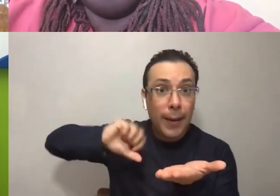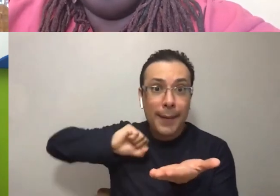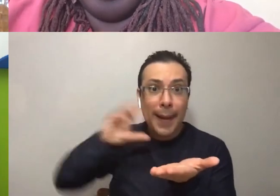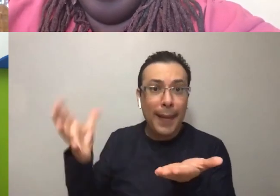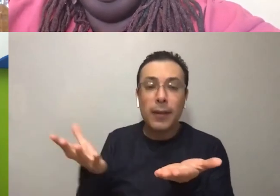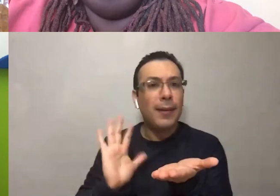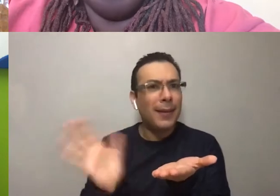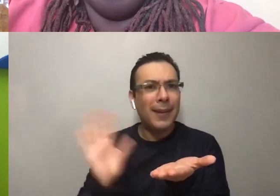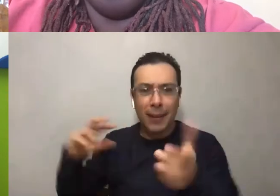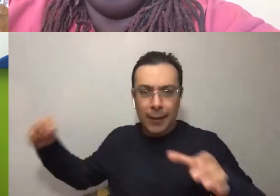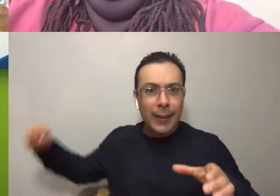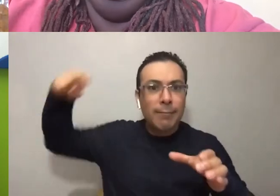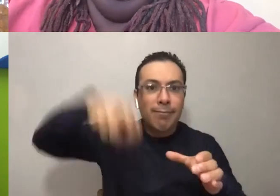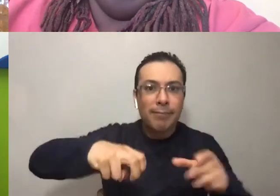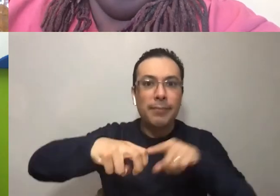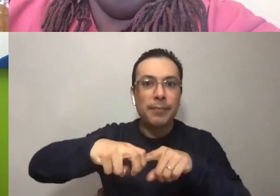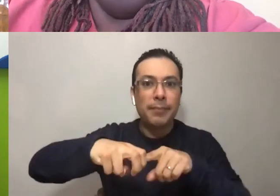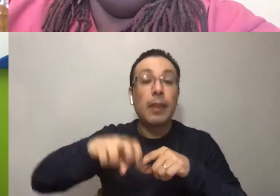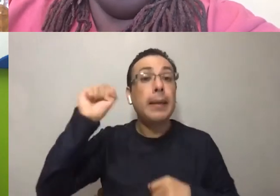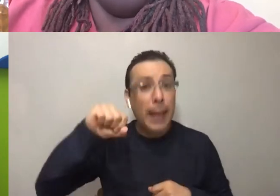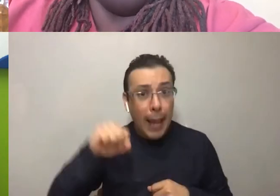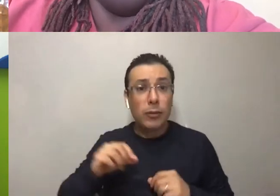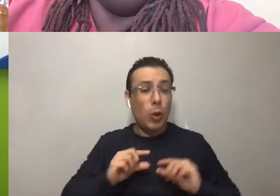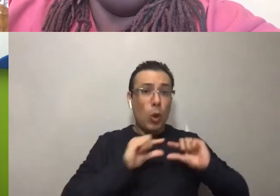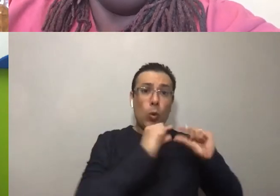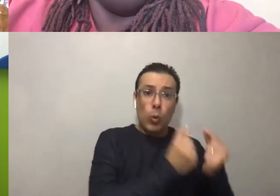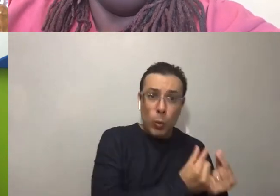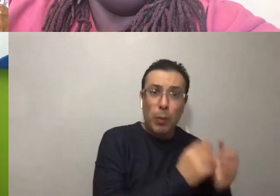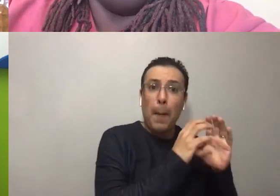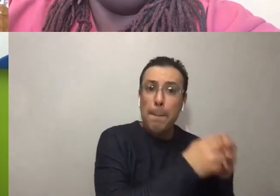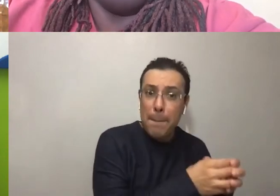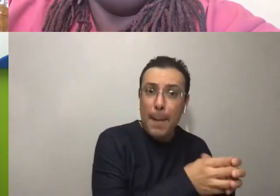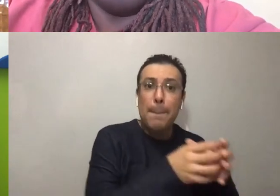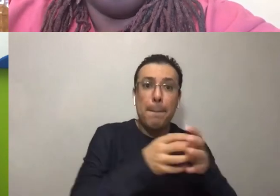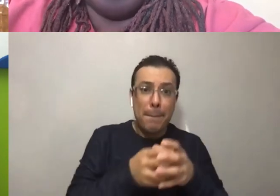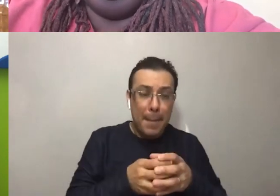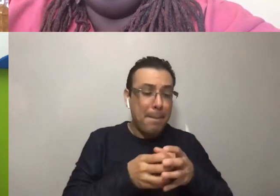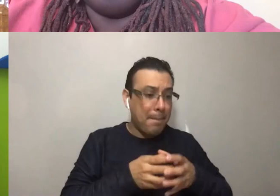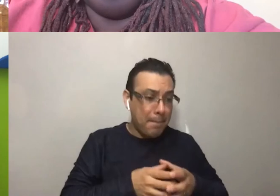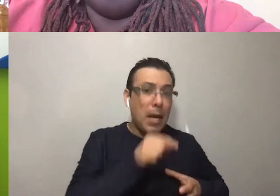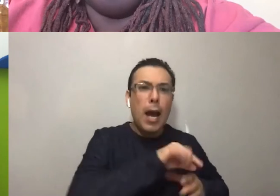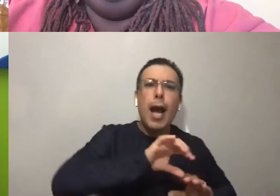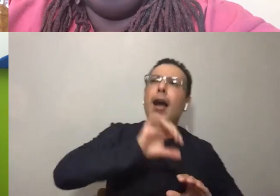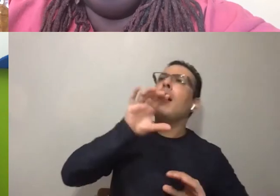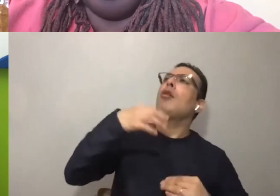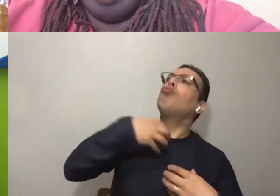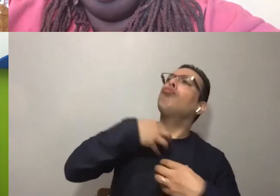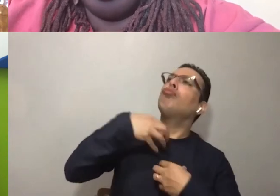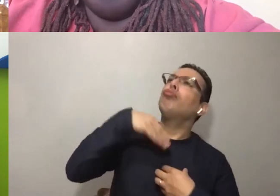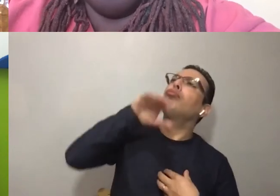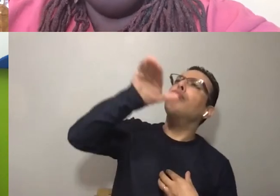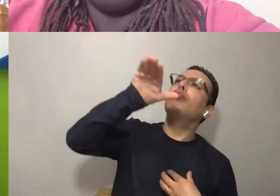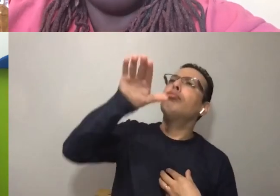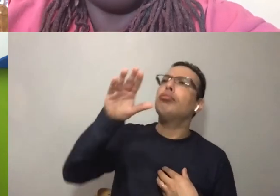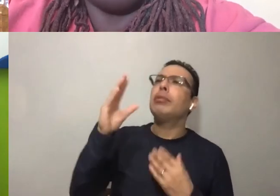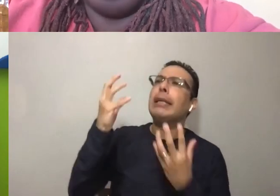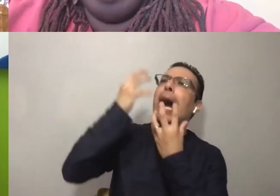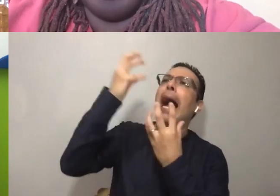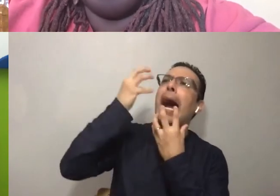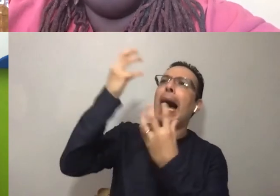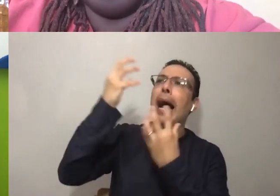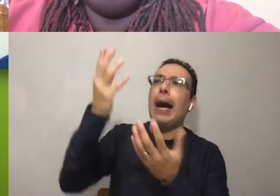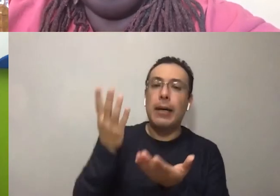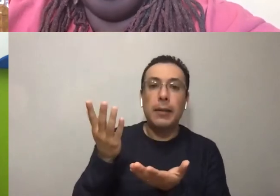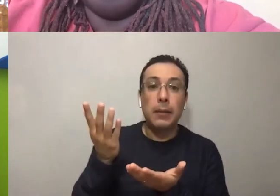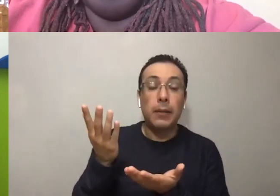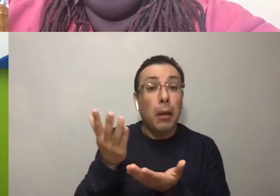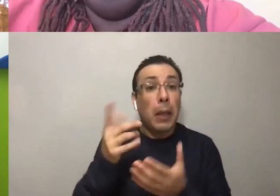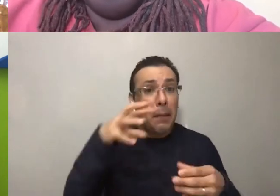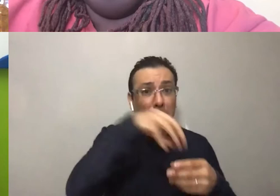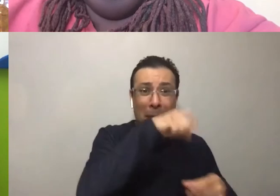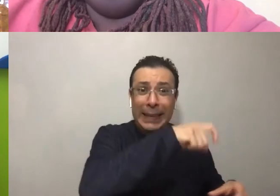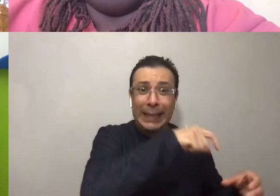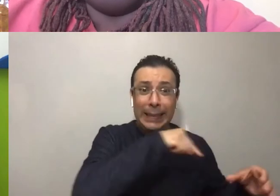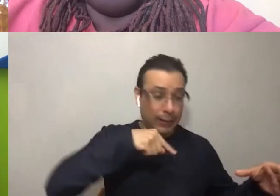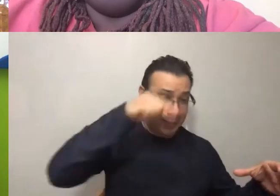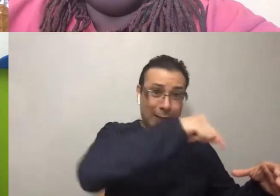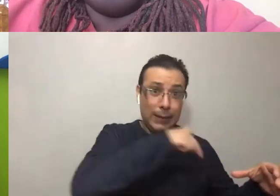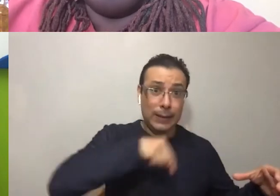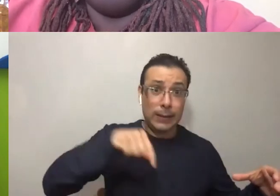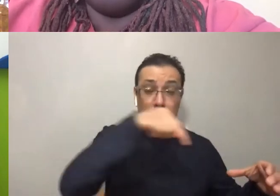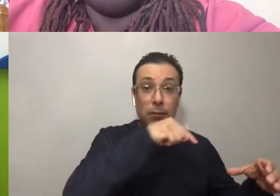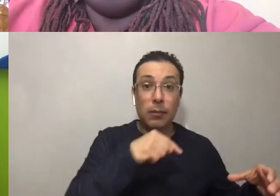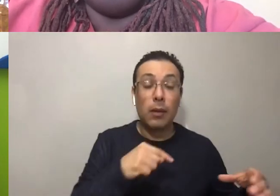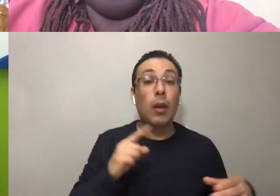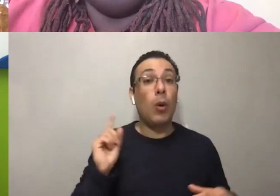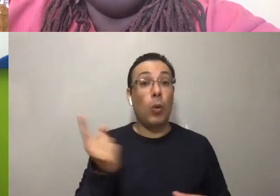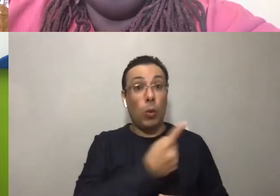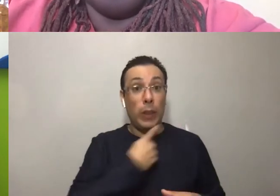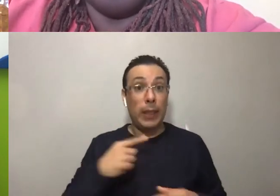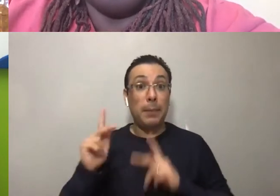there are groups that help make sure that people with disabilities can fundraise for grassroots organizing. Make sure that you're doing that work too because a lot of our sustainability as a community relies upon one another and so